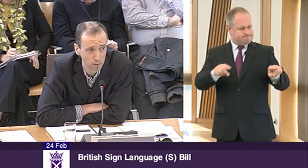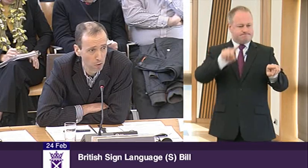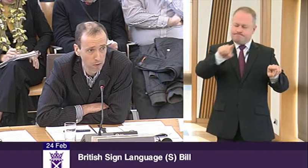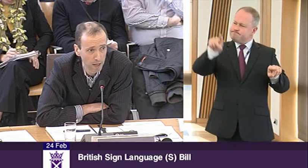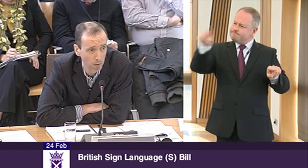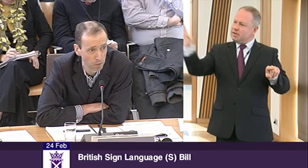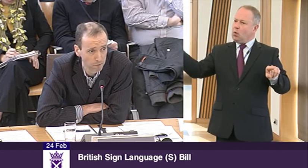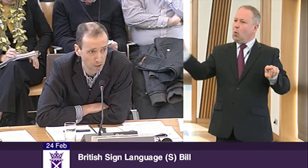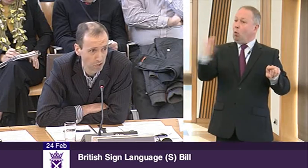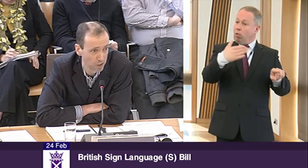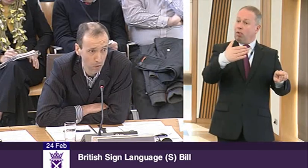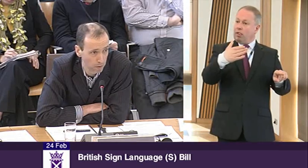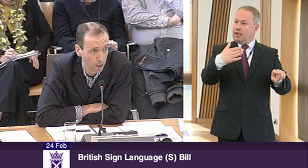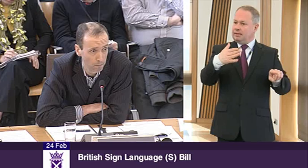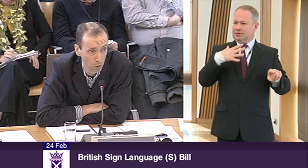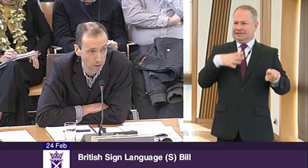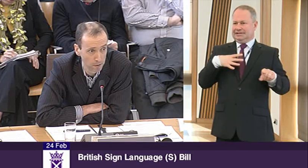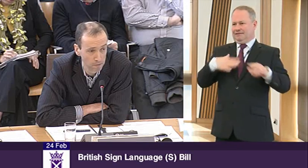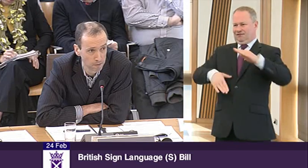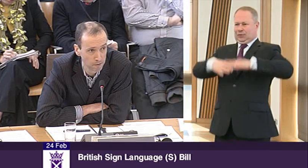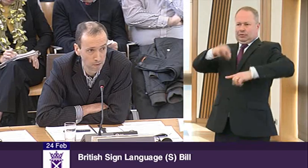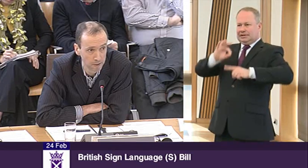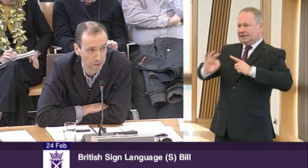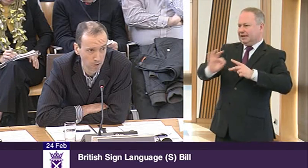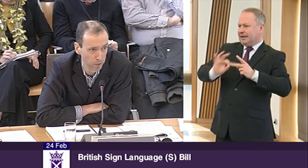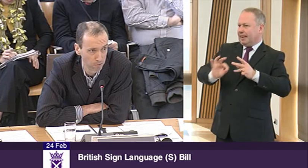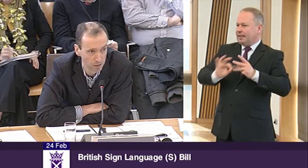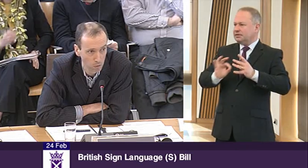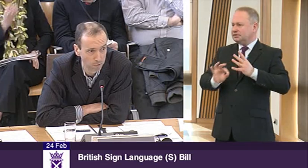the table, and we would make a judgment on that once we see the detail. I do not think